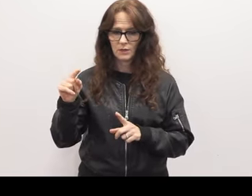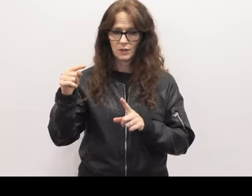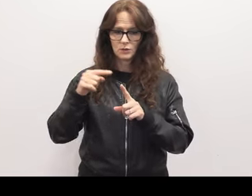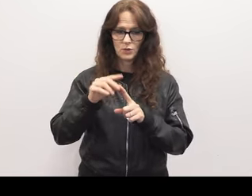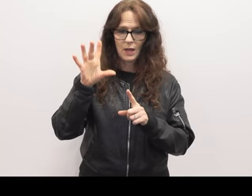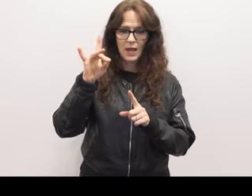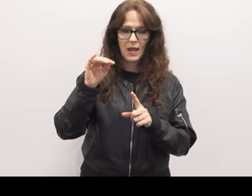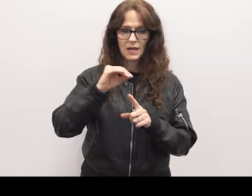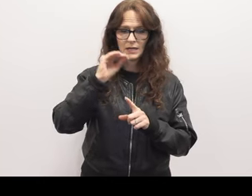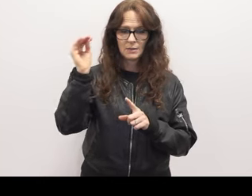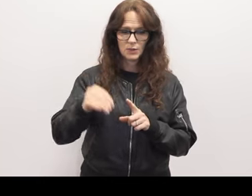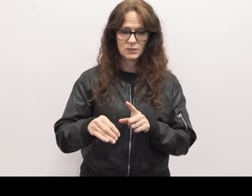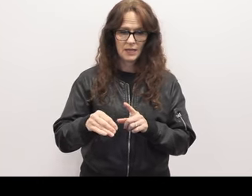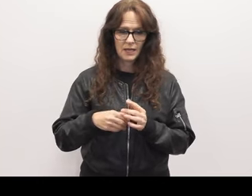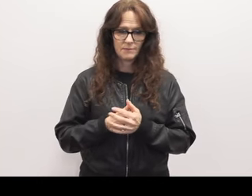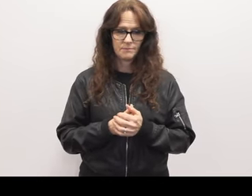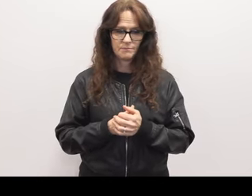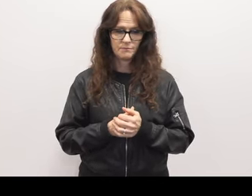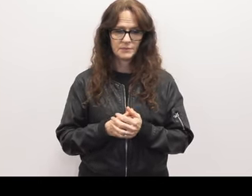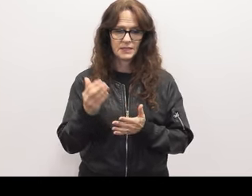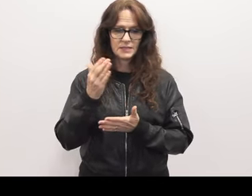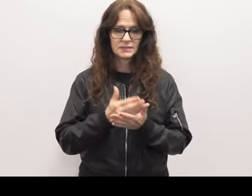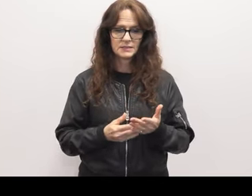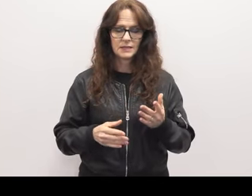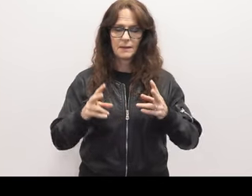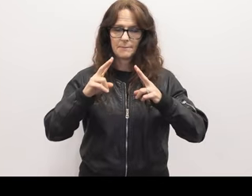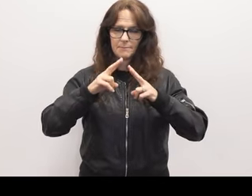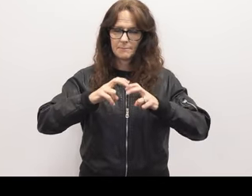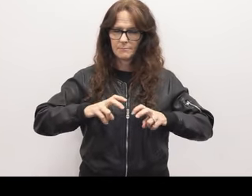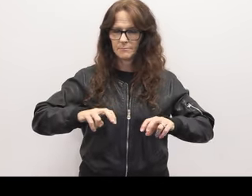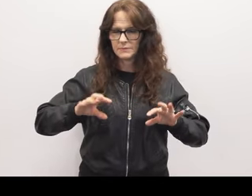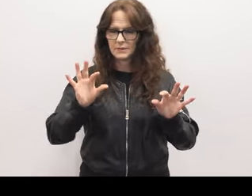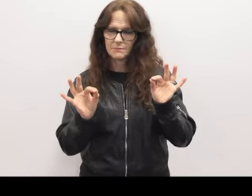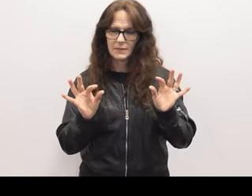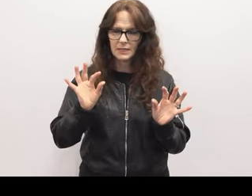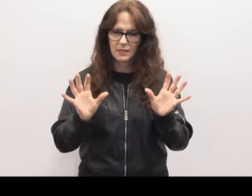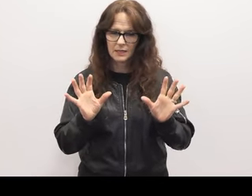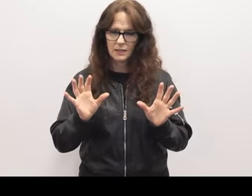there are some intricacies about when students take algebra.